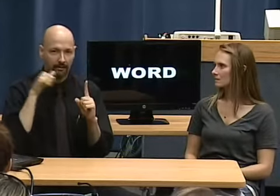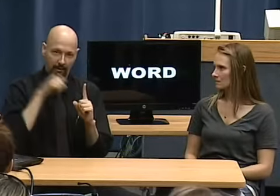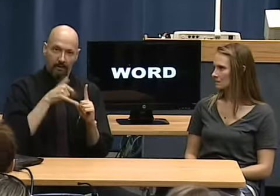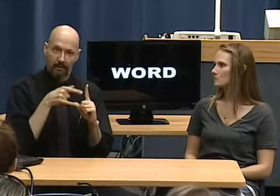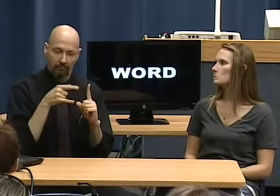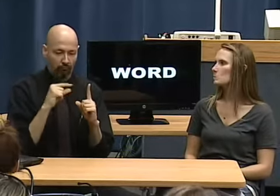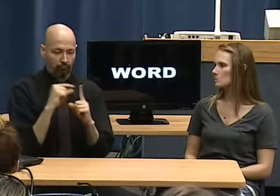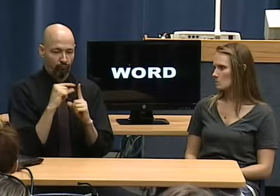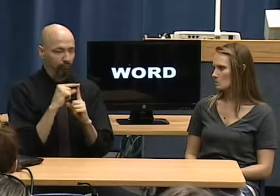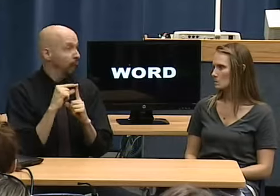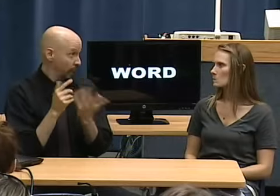It stays.